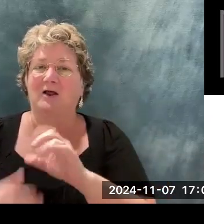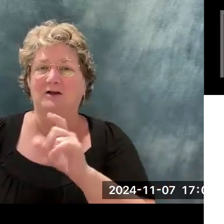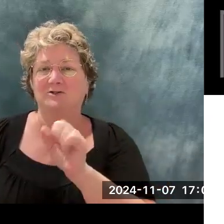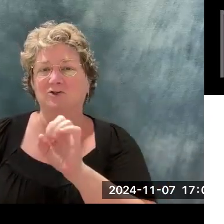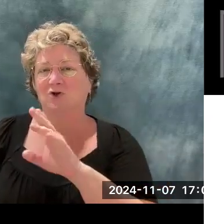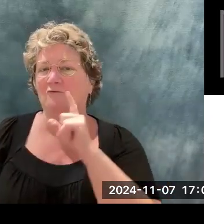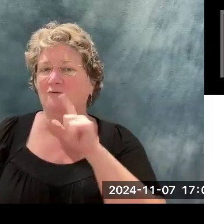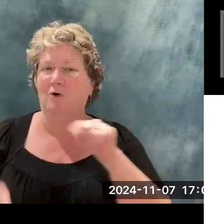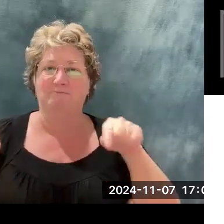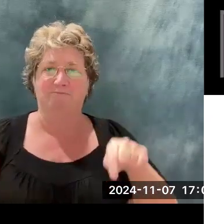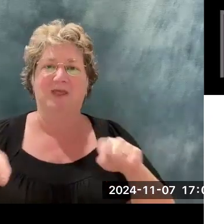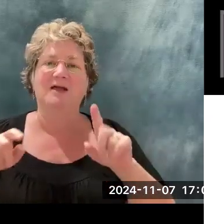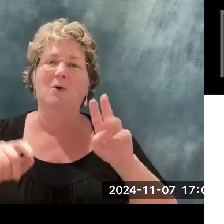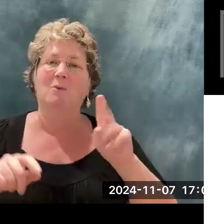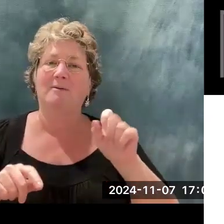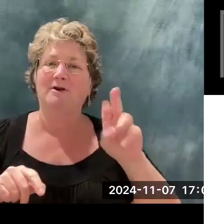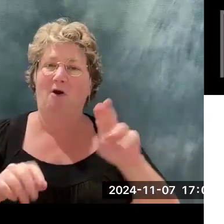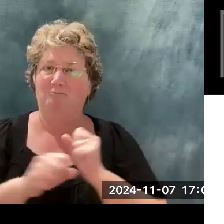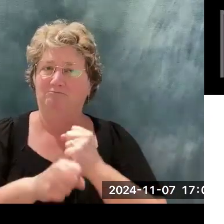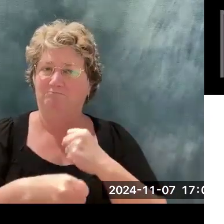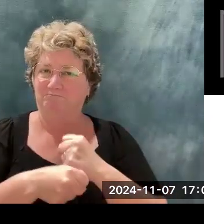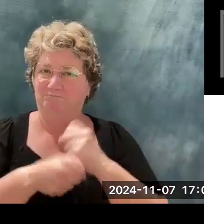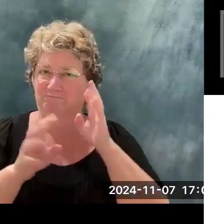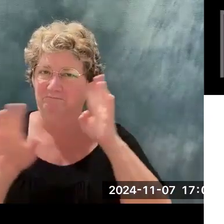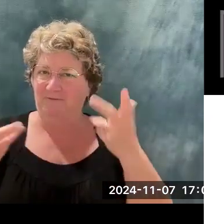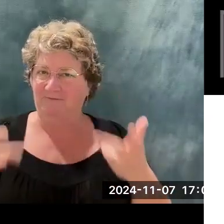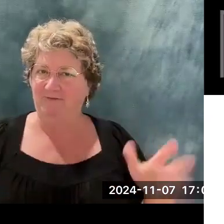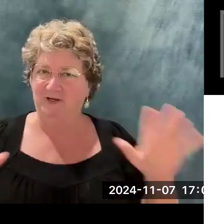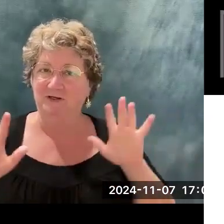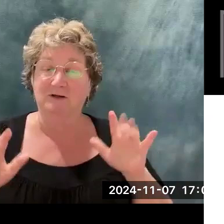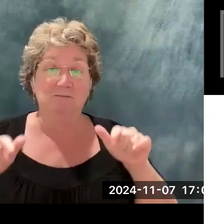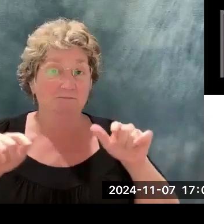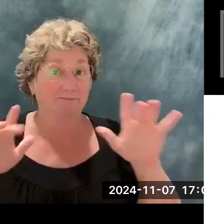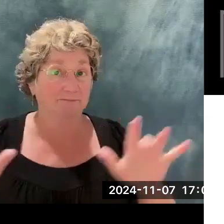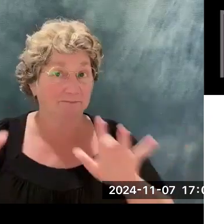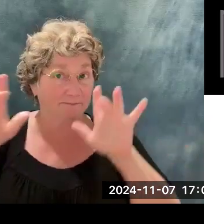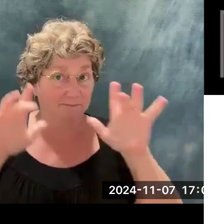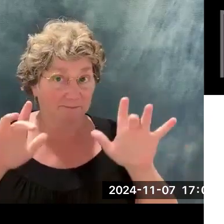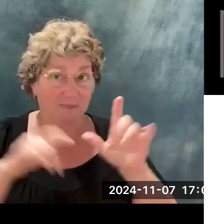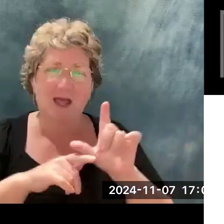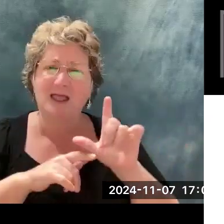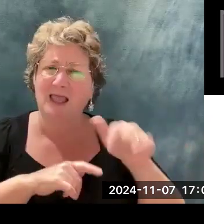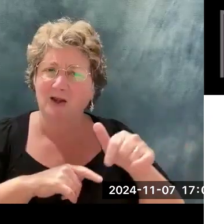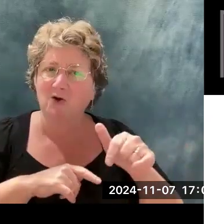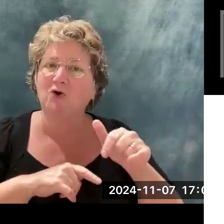Please know this webinar is being recorded and will be available later this month on the State Department of Education's website,